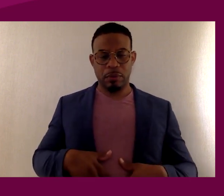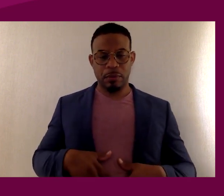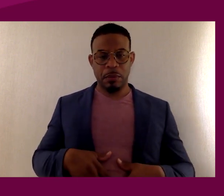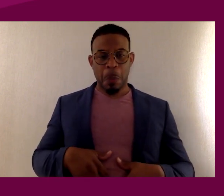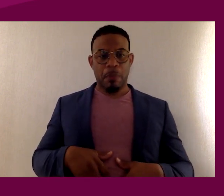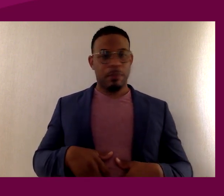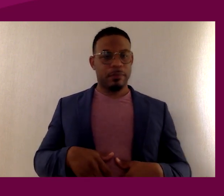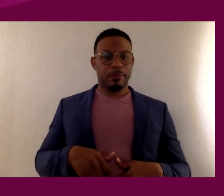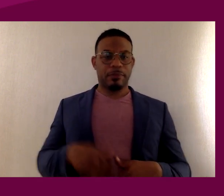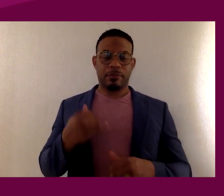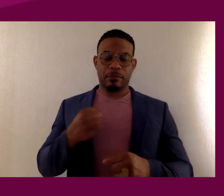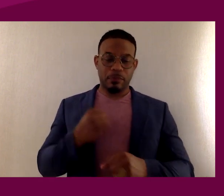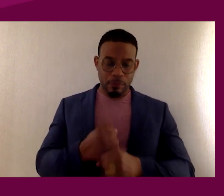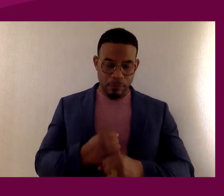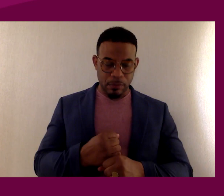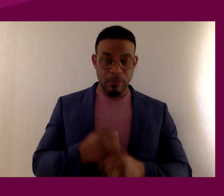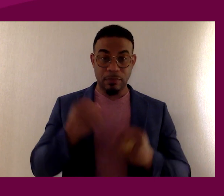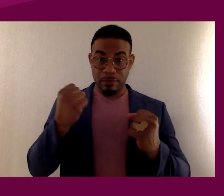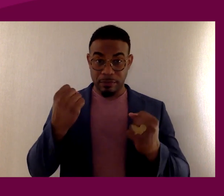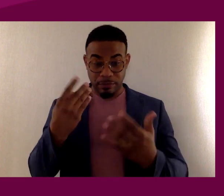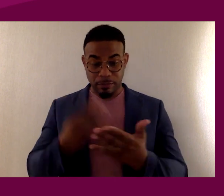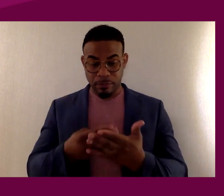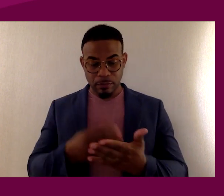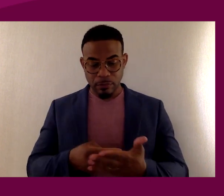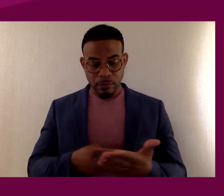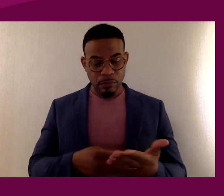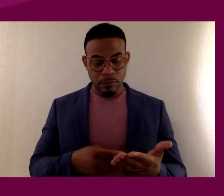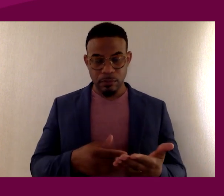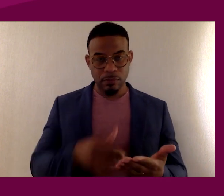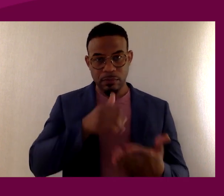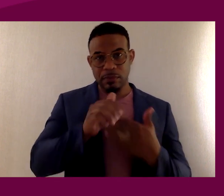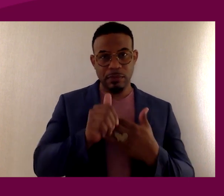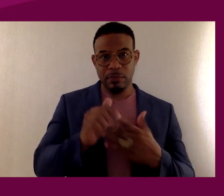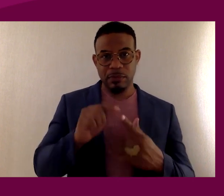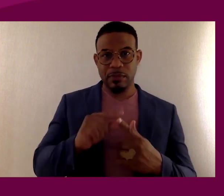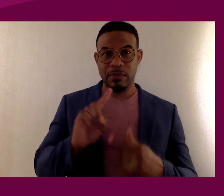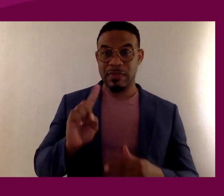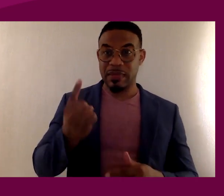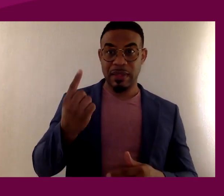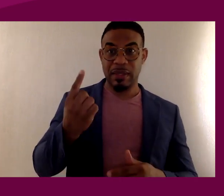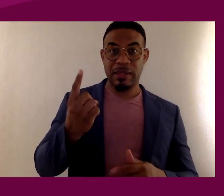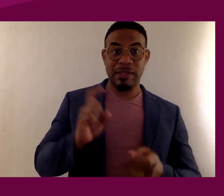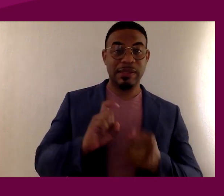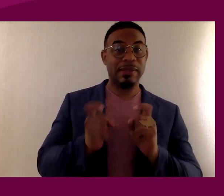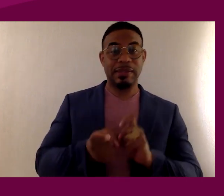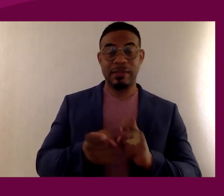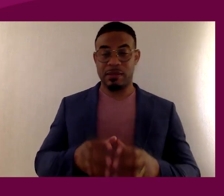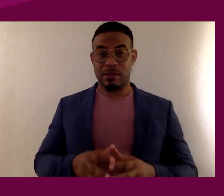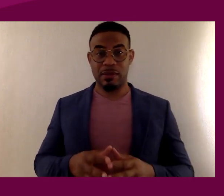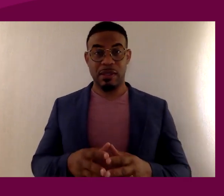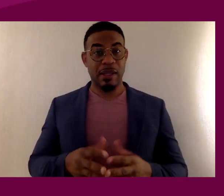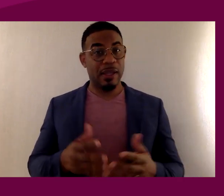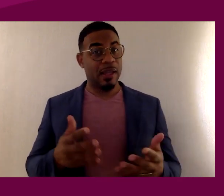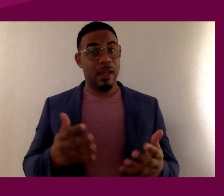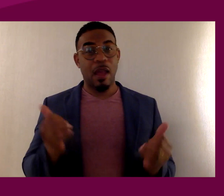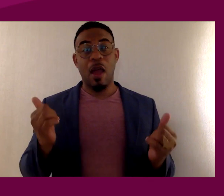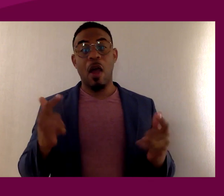unhappy and depressed thinking years and lots of money and it hasn't led to a single change.